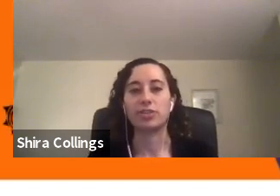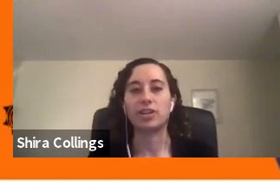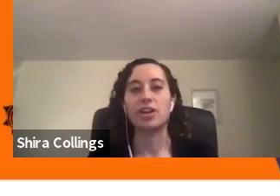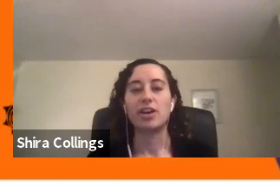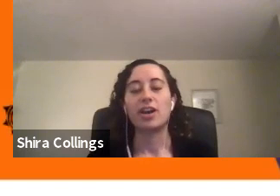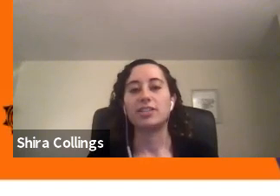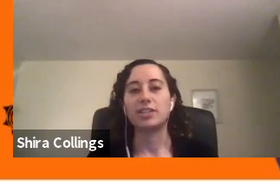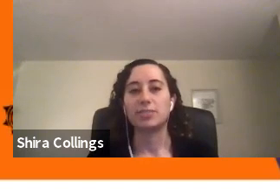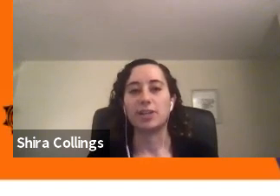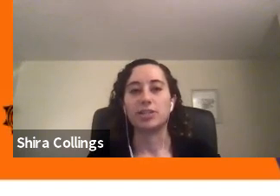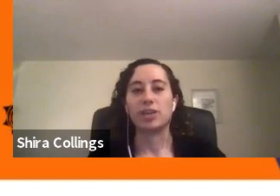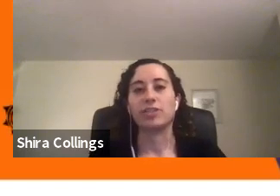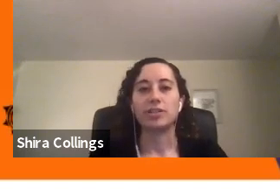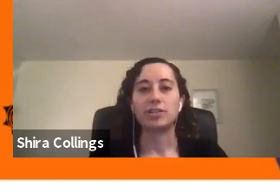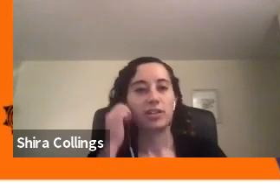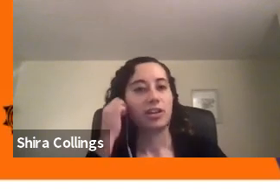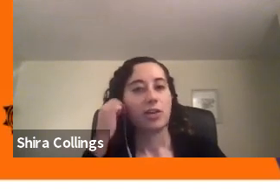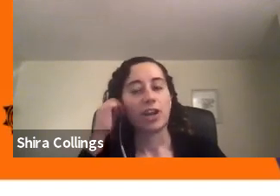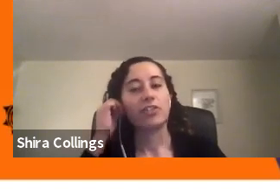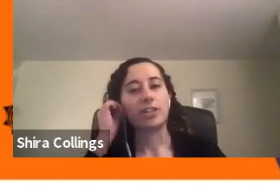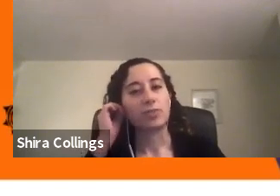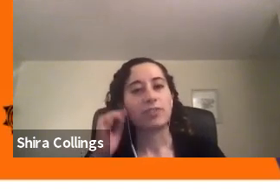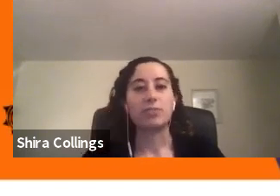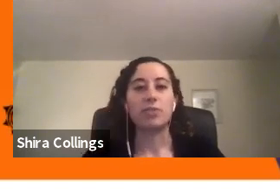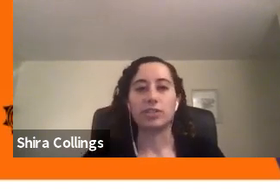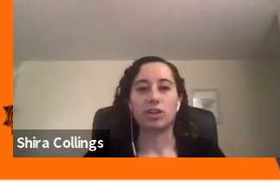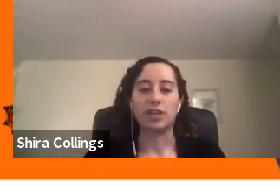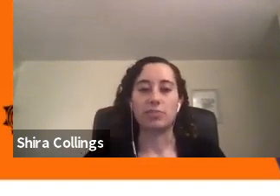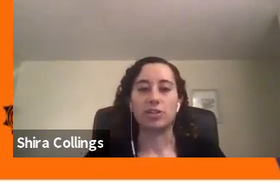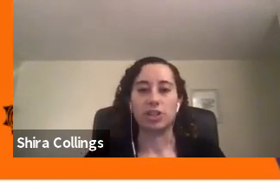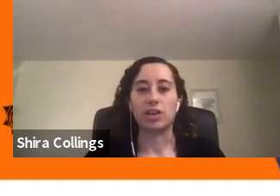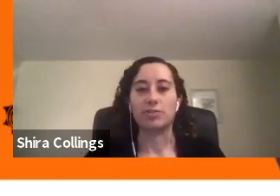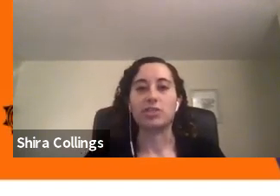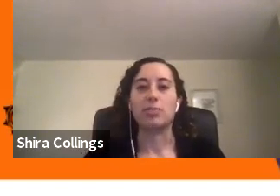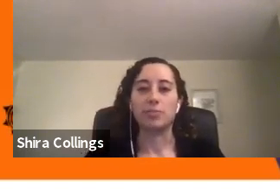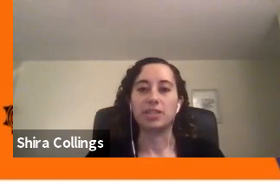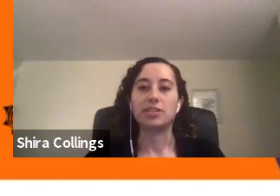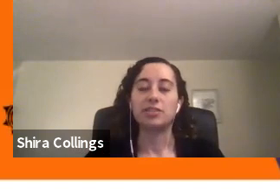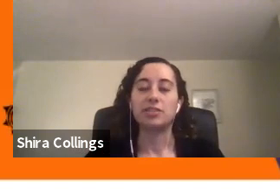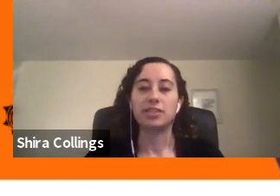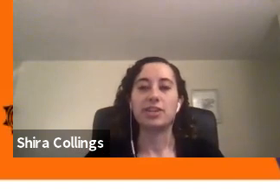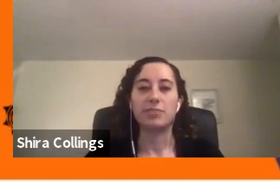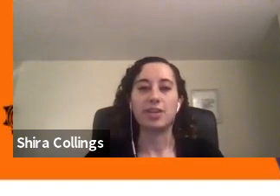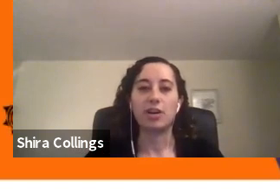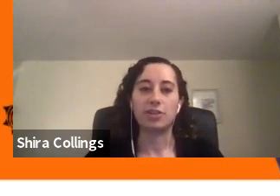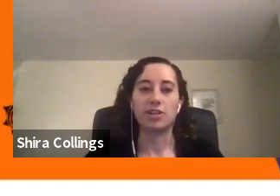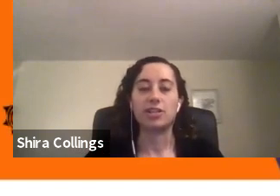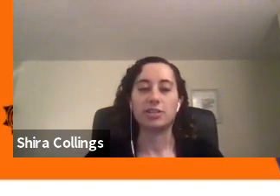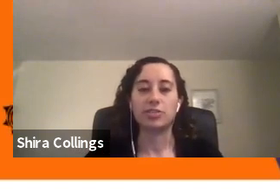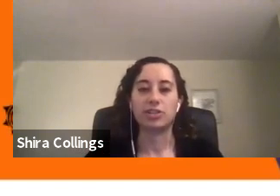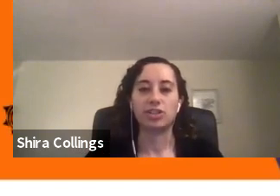movie on teen girls with eating disorders, except I was still fat. And looking back I'm not sure that I was a girl.